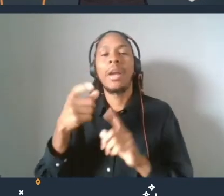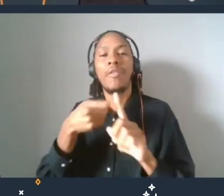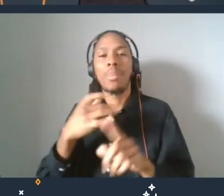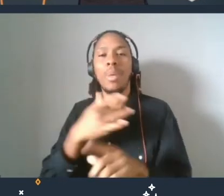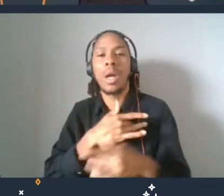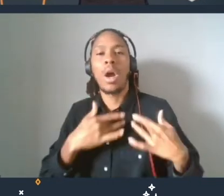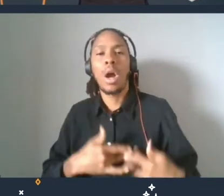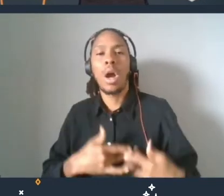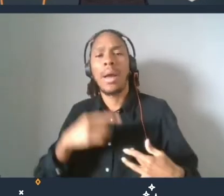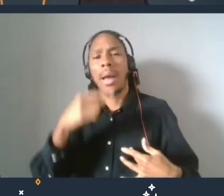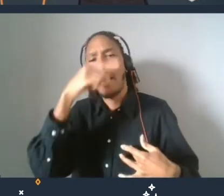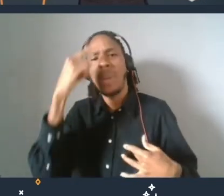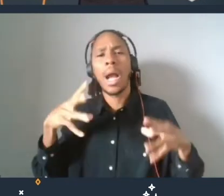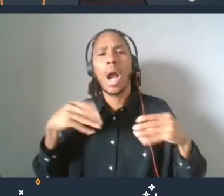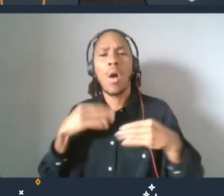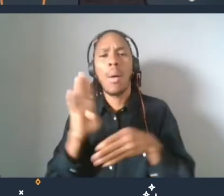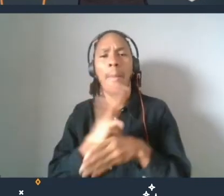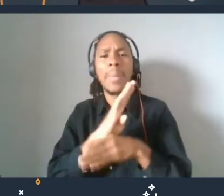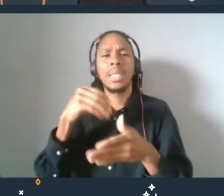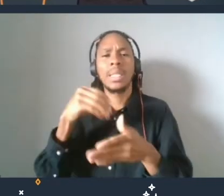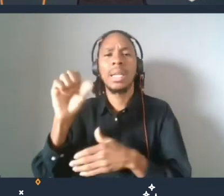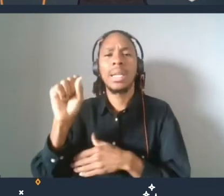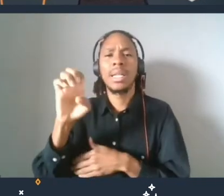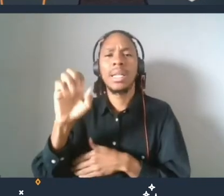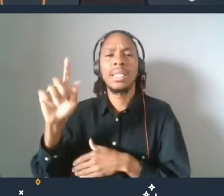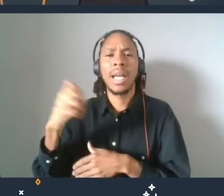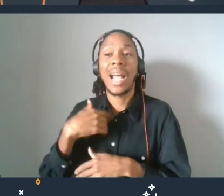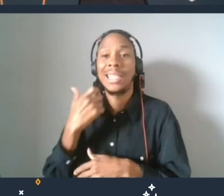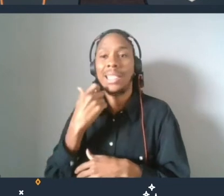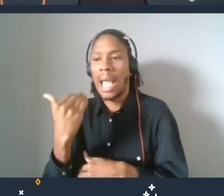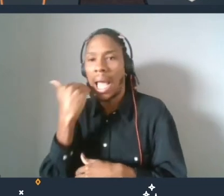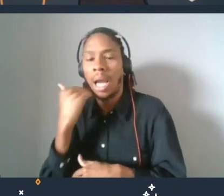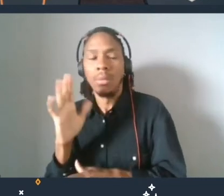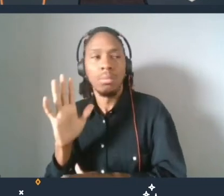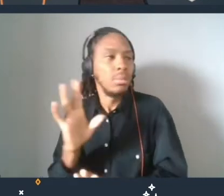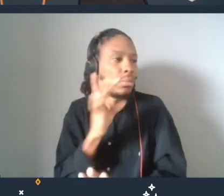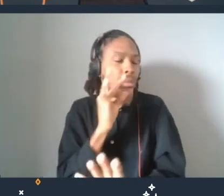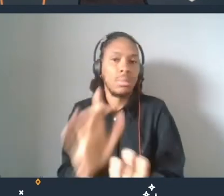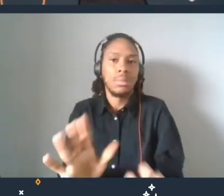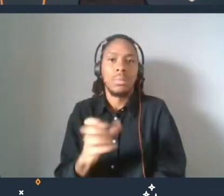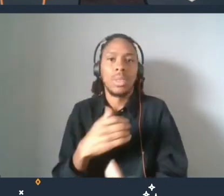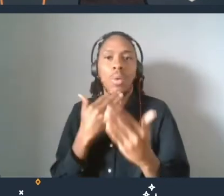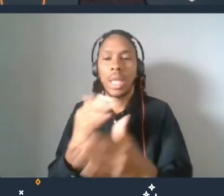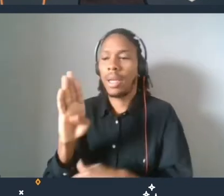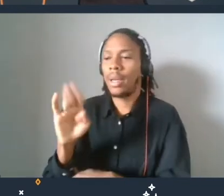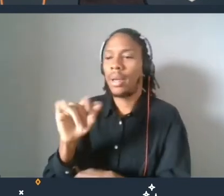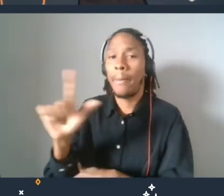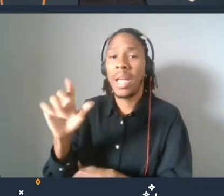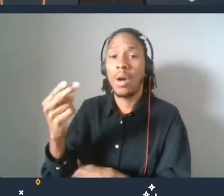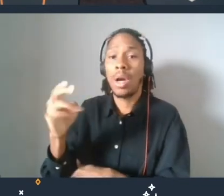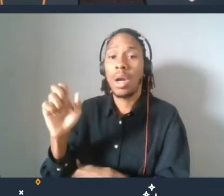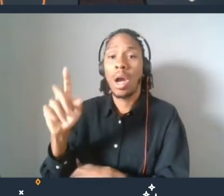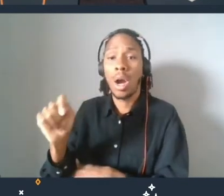that makes some truly amazing pies. I just had one. We wanna really thank Bill Hart, the owner, for his help keeping us all fed and fueled